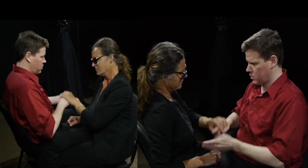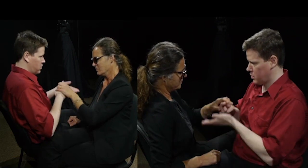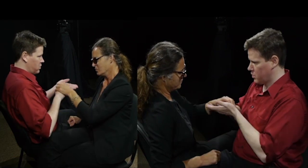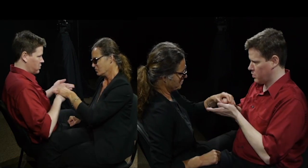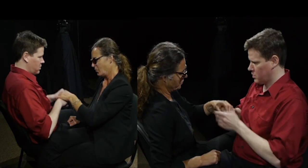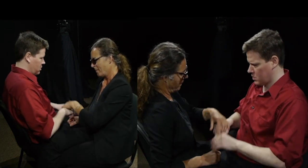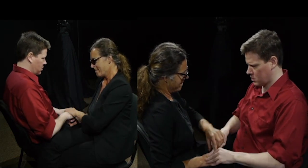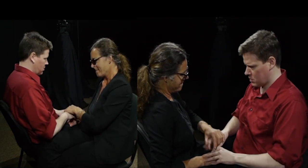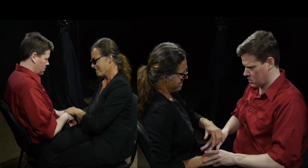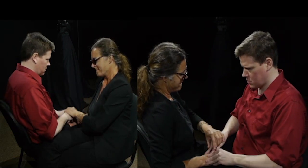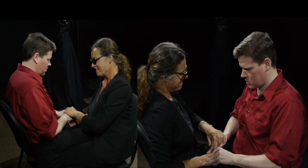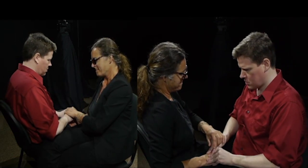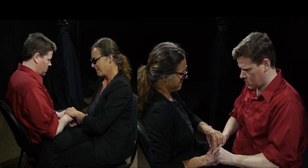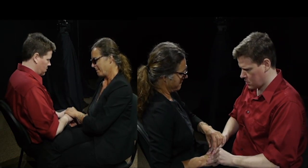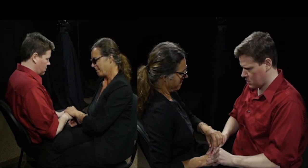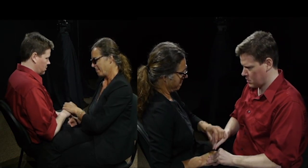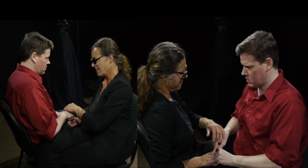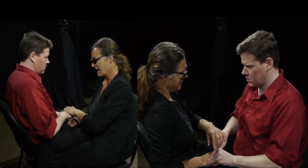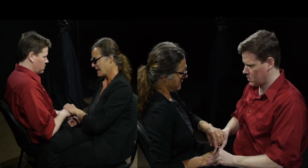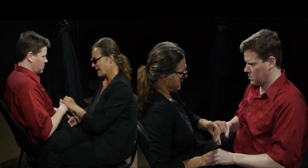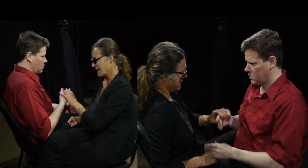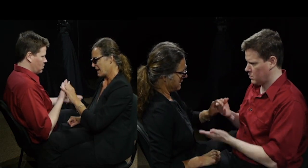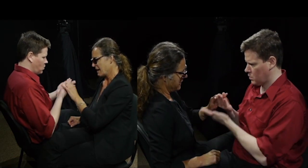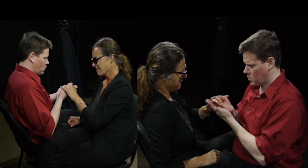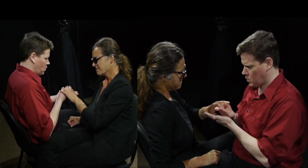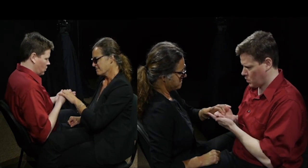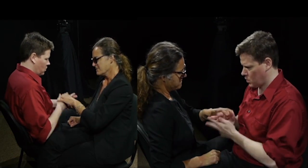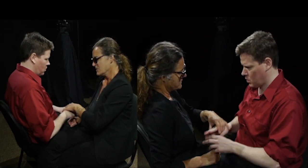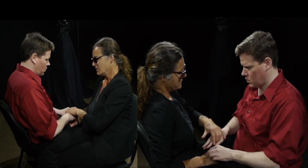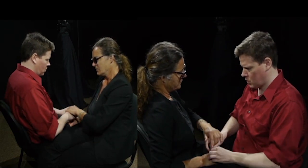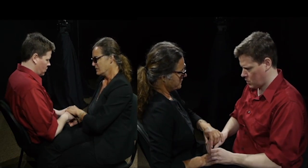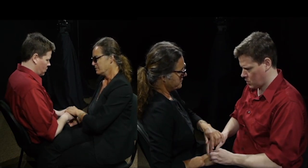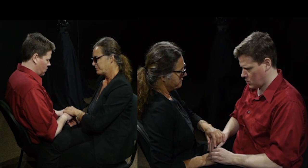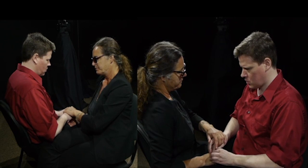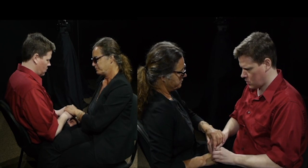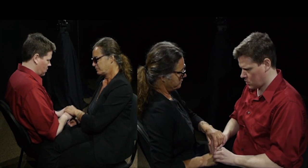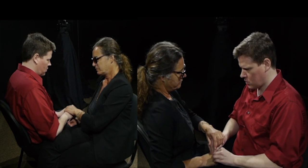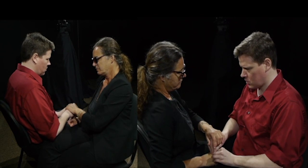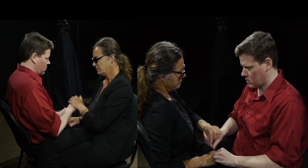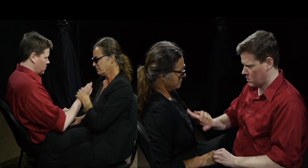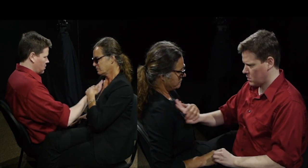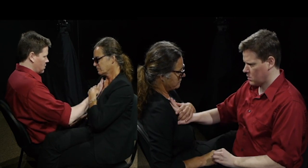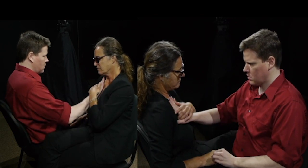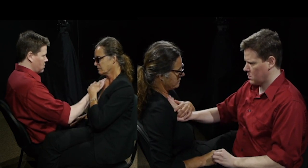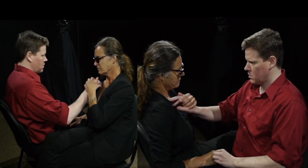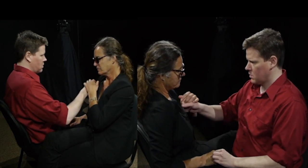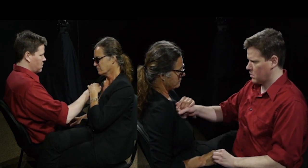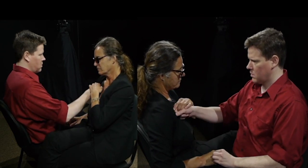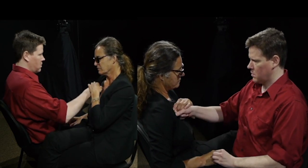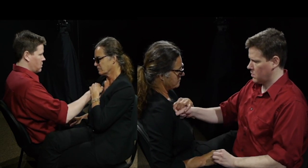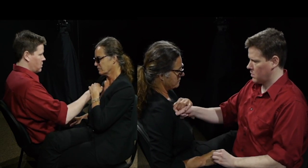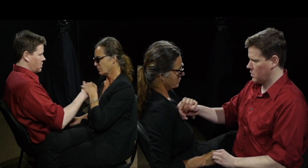[John] The research findings are absolutely compelling and have so many ramifications that should ripple throughout many areas,